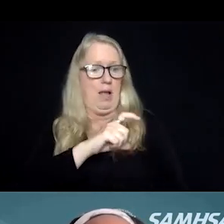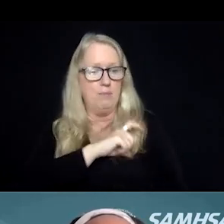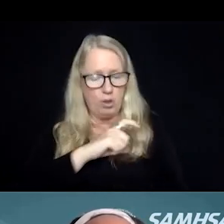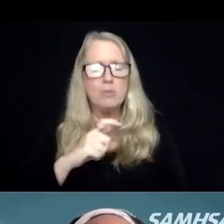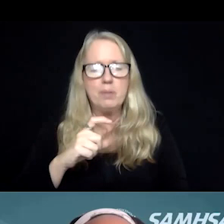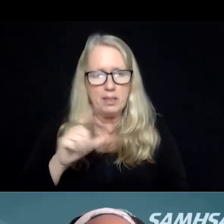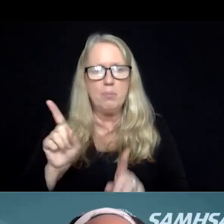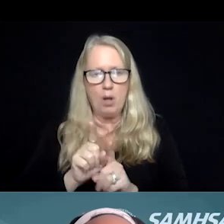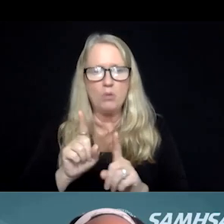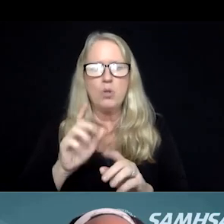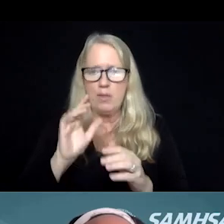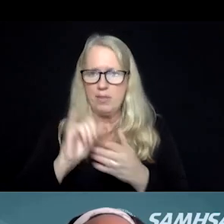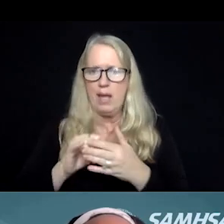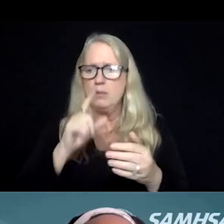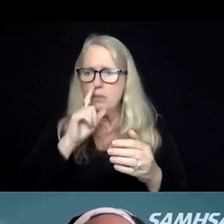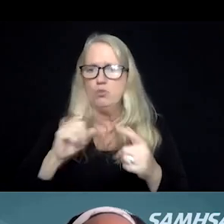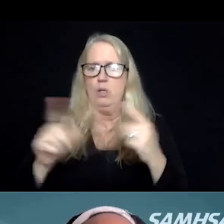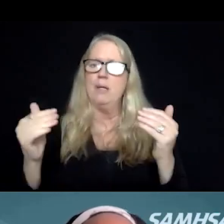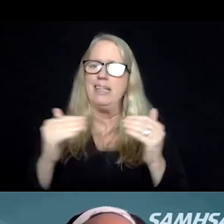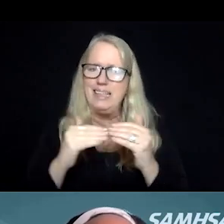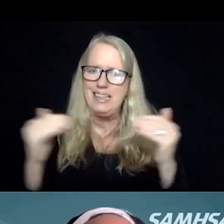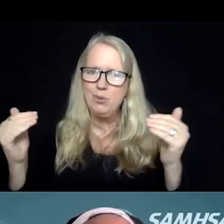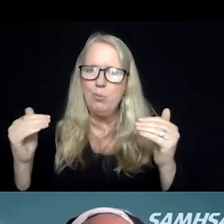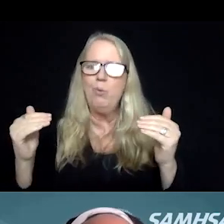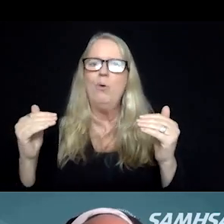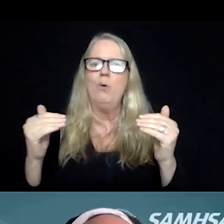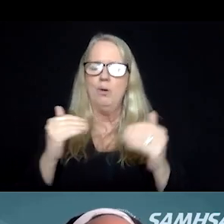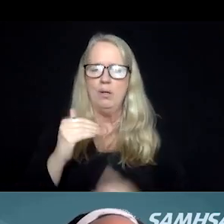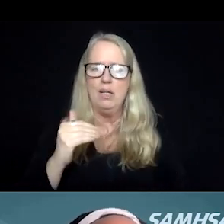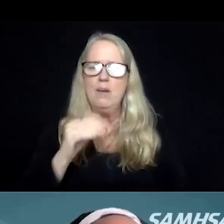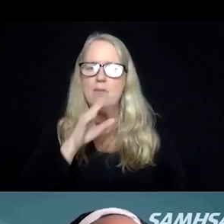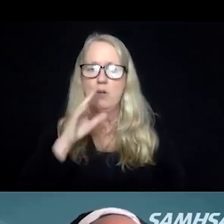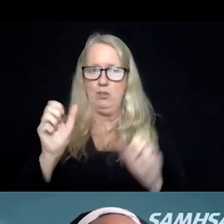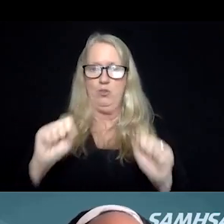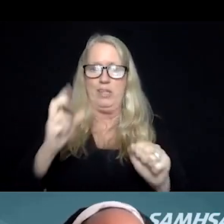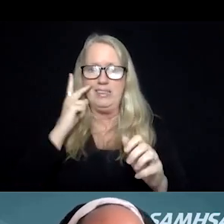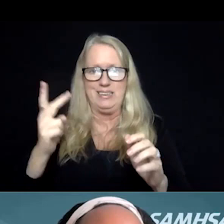AS A TRUE EQUAL VOICE AND YOU CAN SEE HE ACTUALLY DID THE REPORT